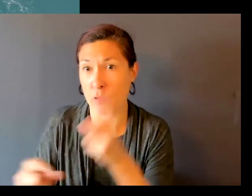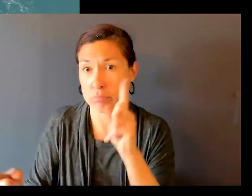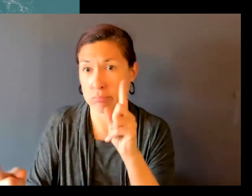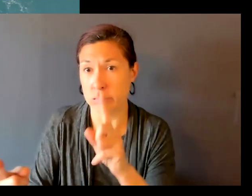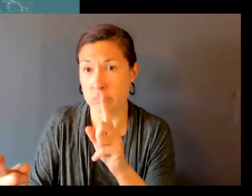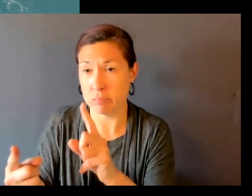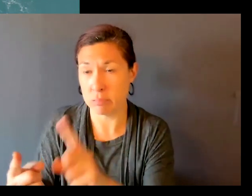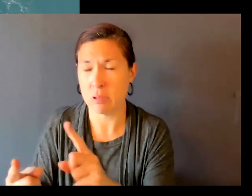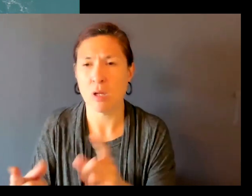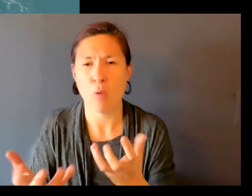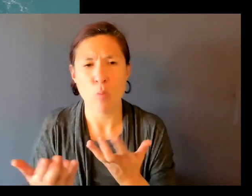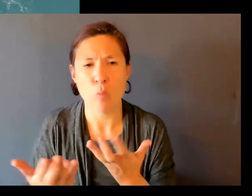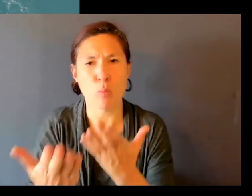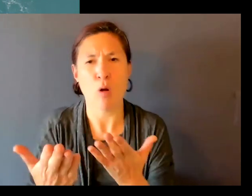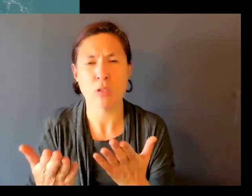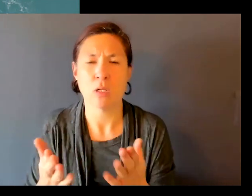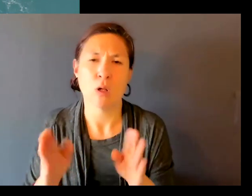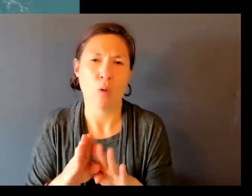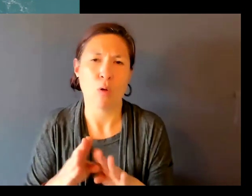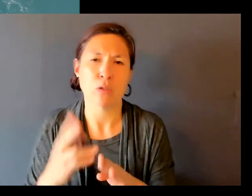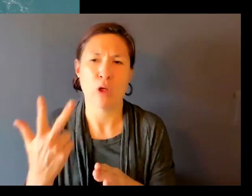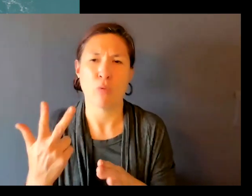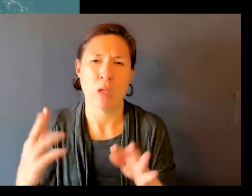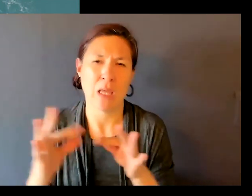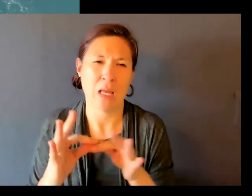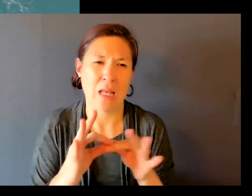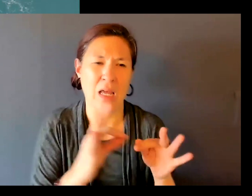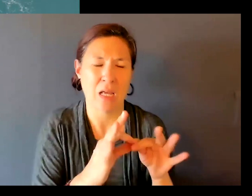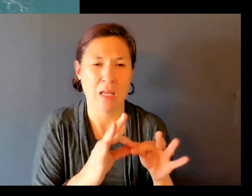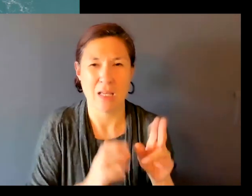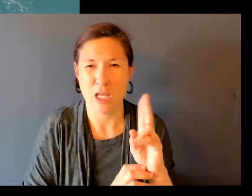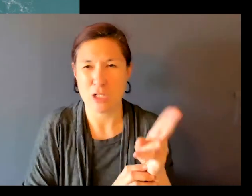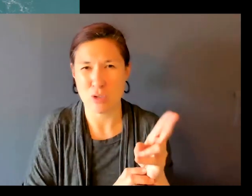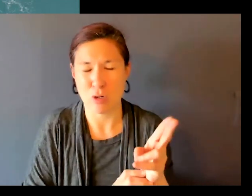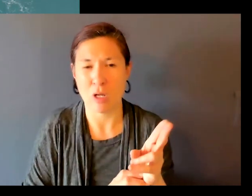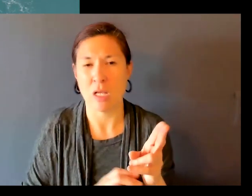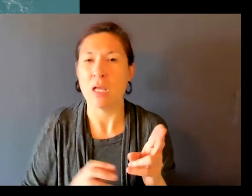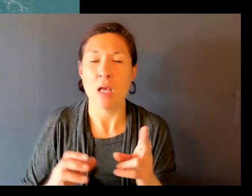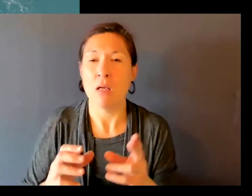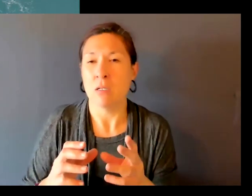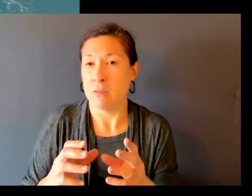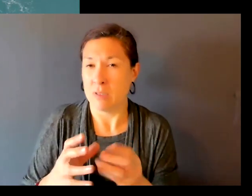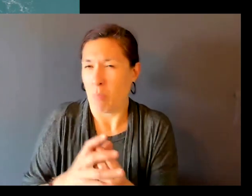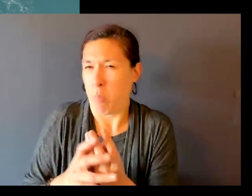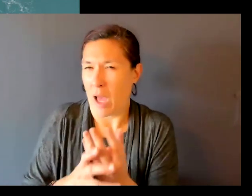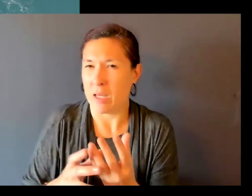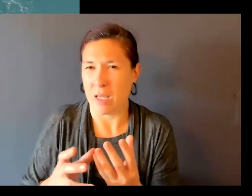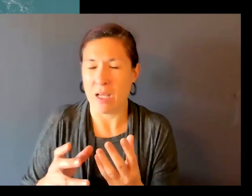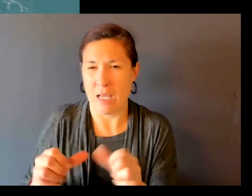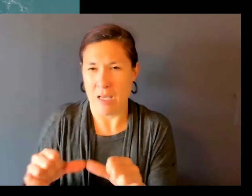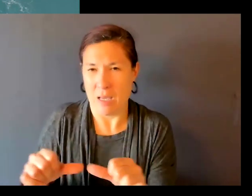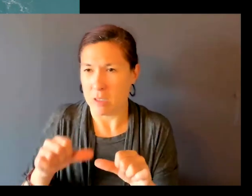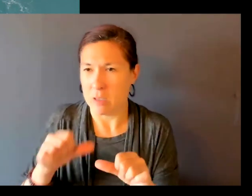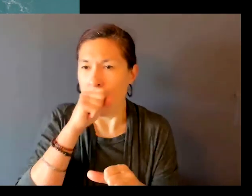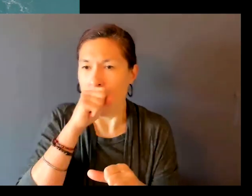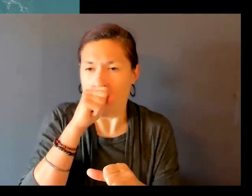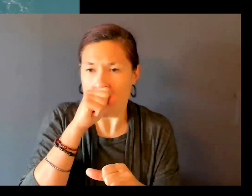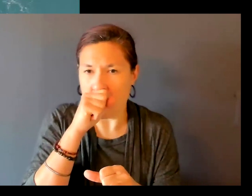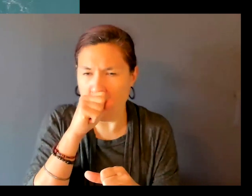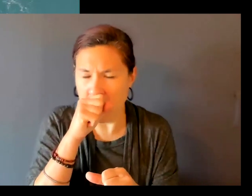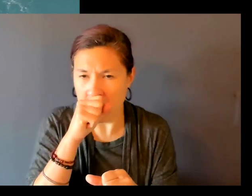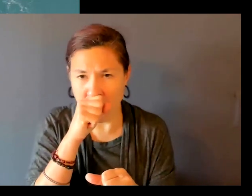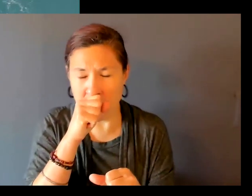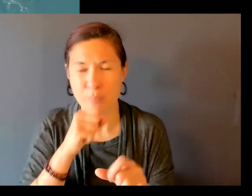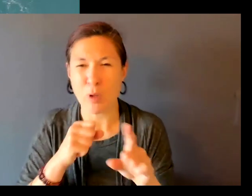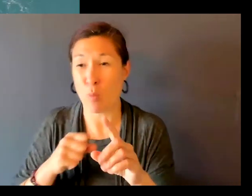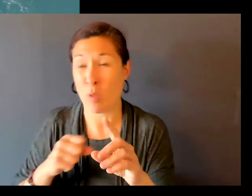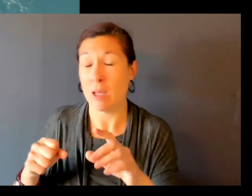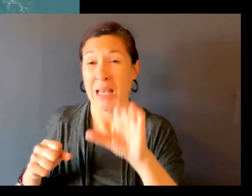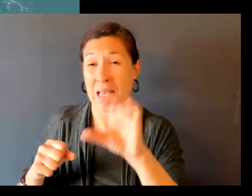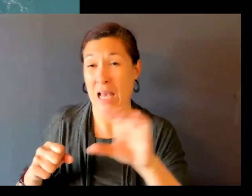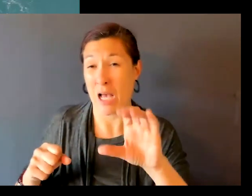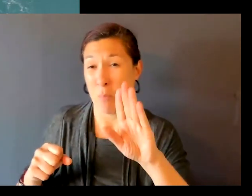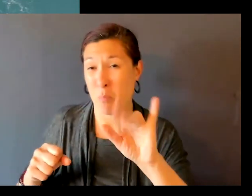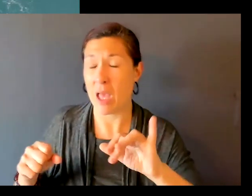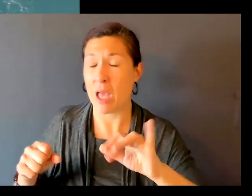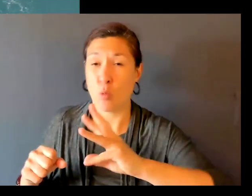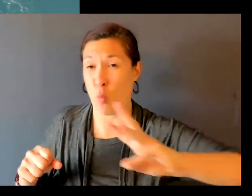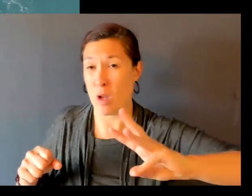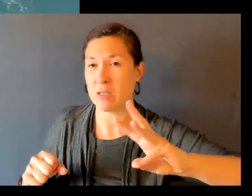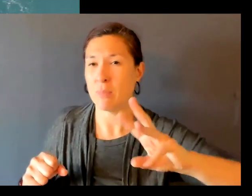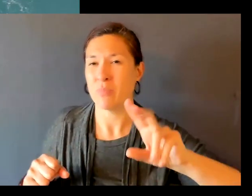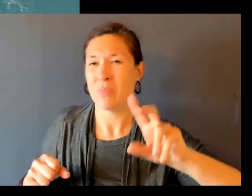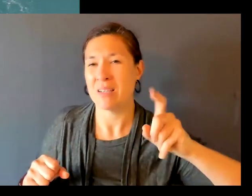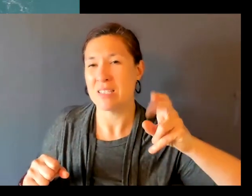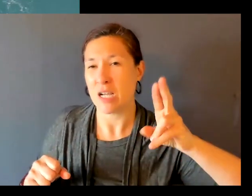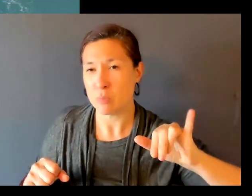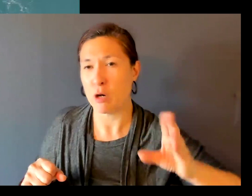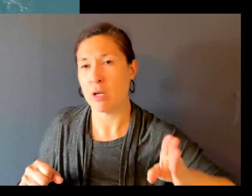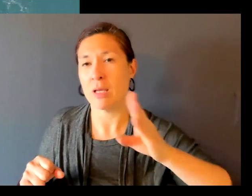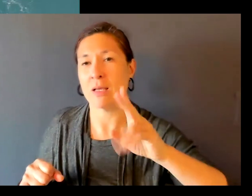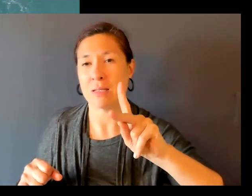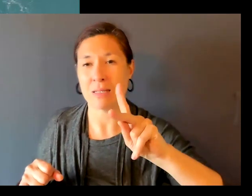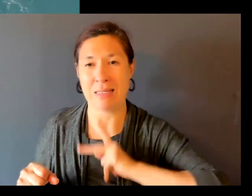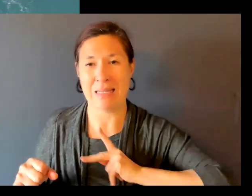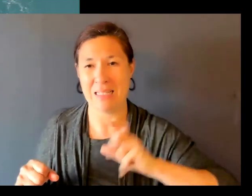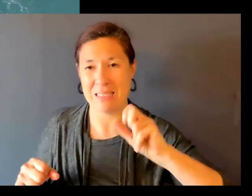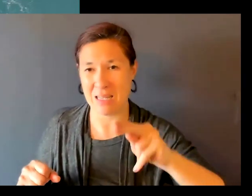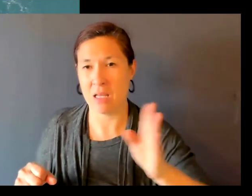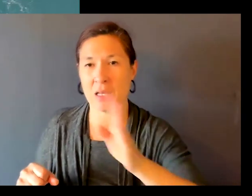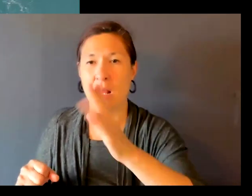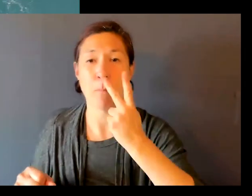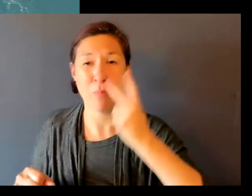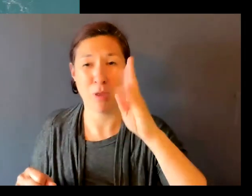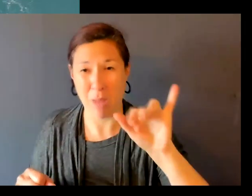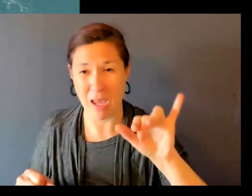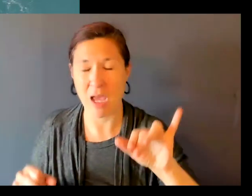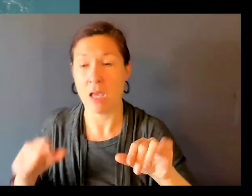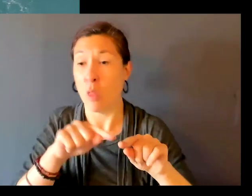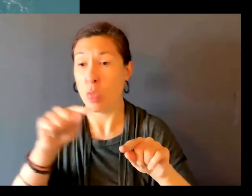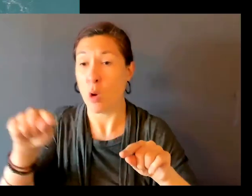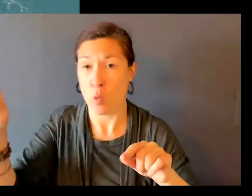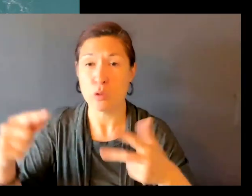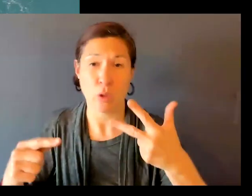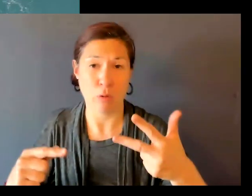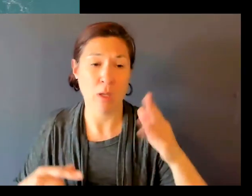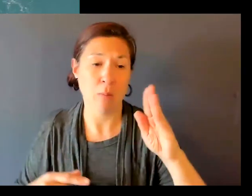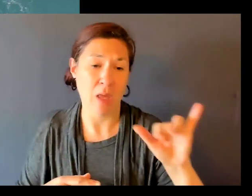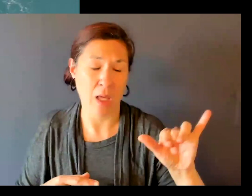So, I don't ever hear anything about this in the news. Uhm, or pretty much in any of all of the different environmental resources that I'm involved with and monitor every day.